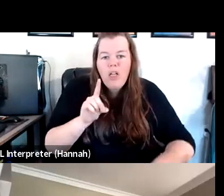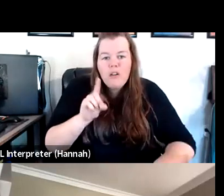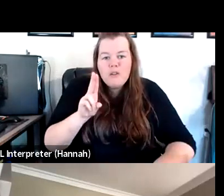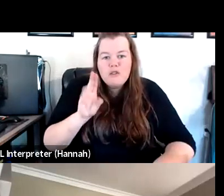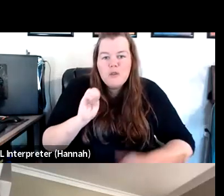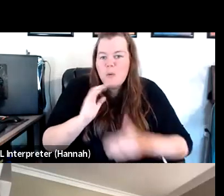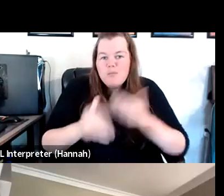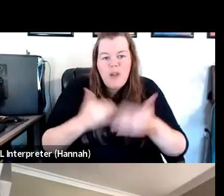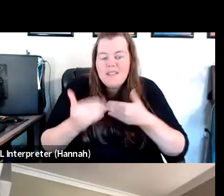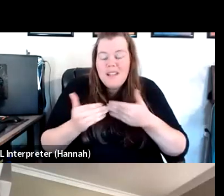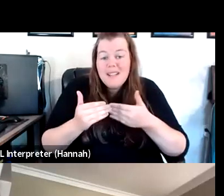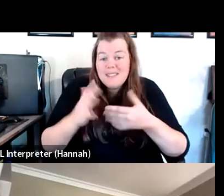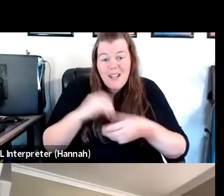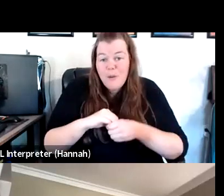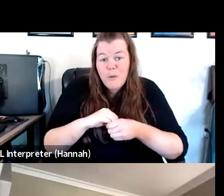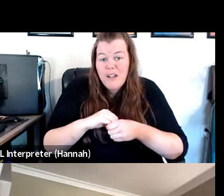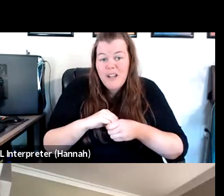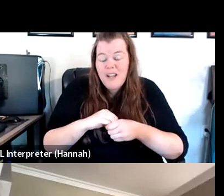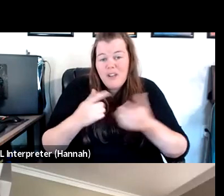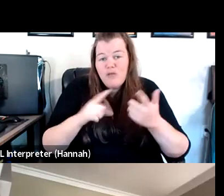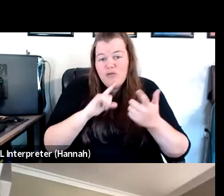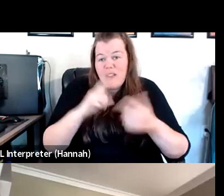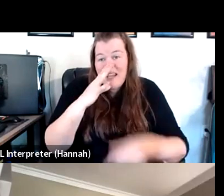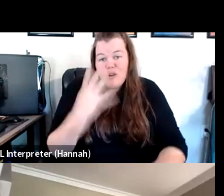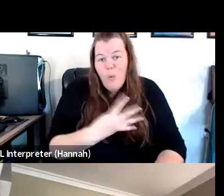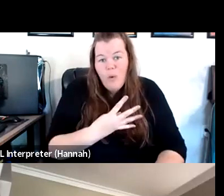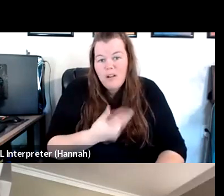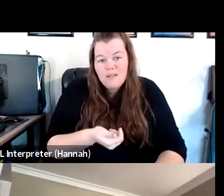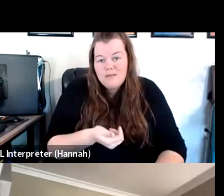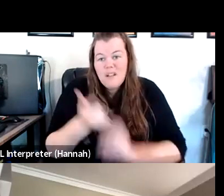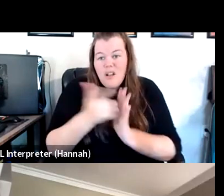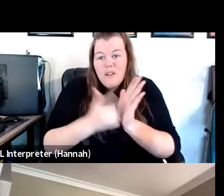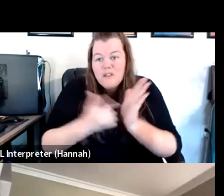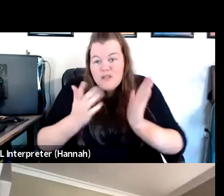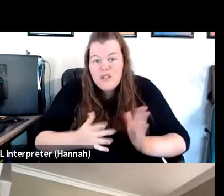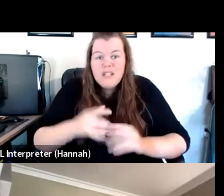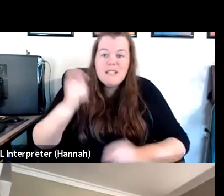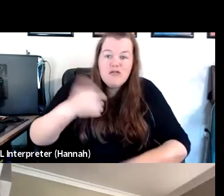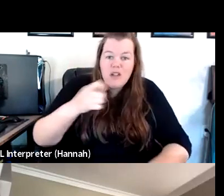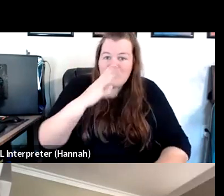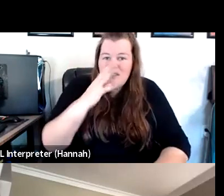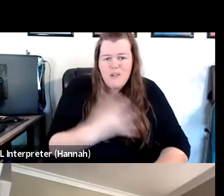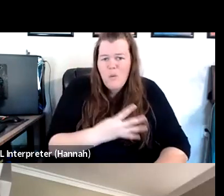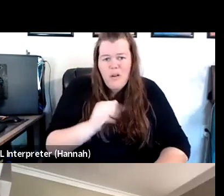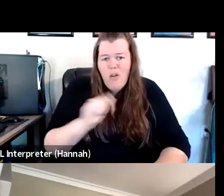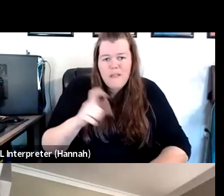in our state guardianship code get ignored by attorneys and judges all the time all the time